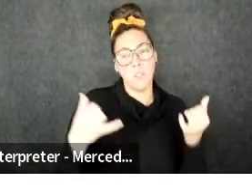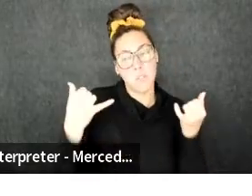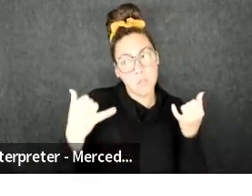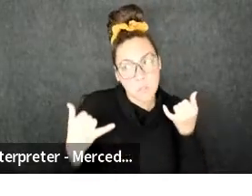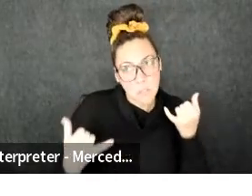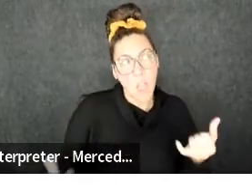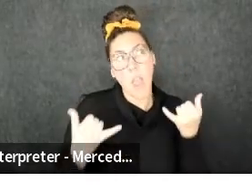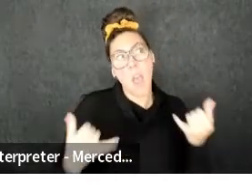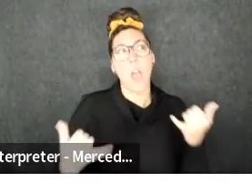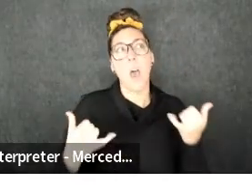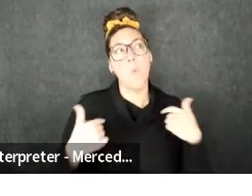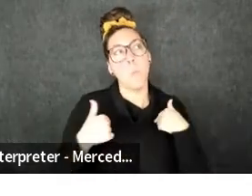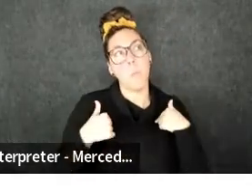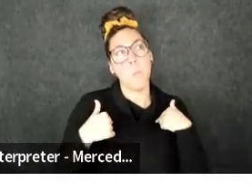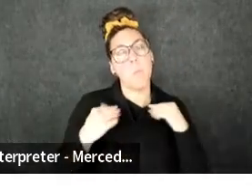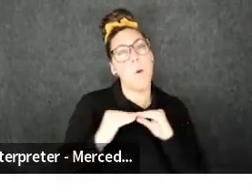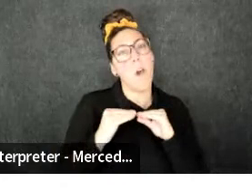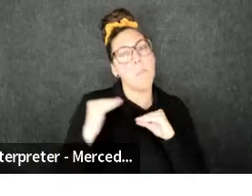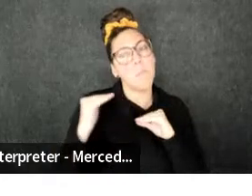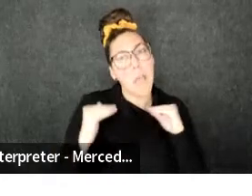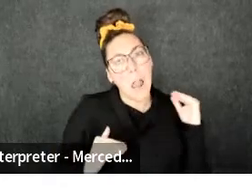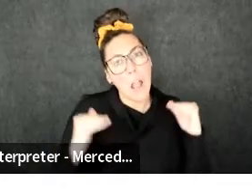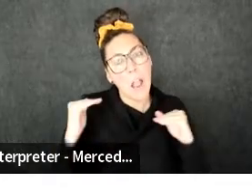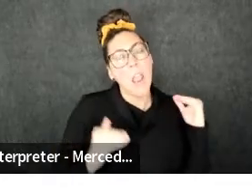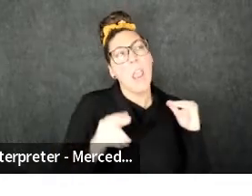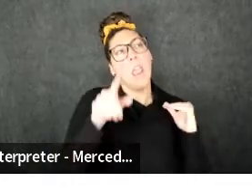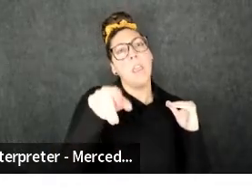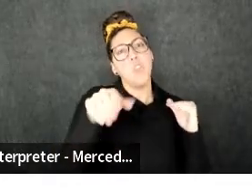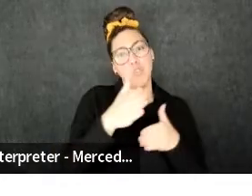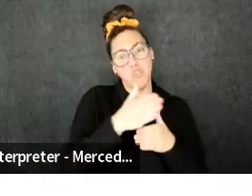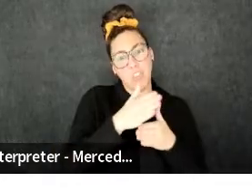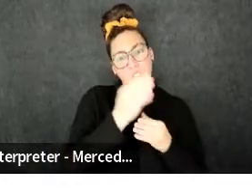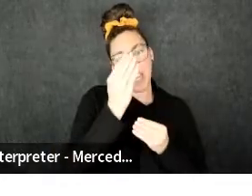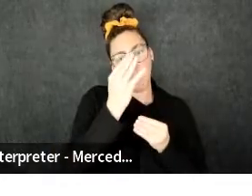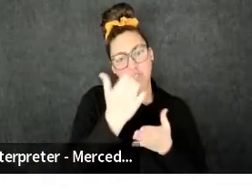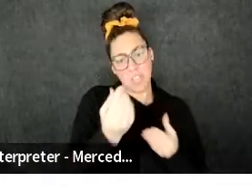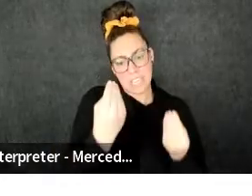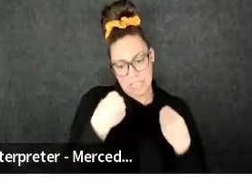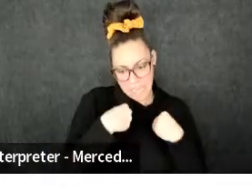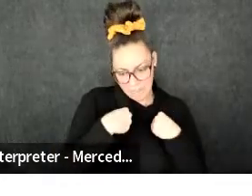I think you sharing this information give me an ability to kind of always